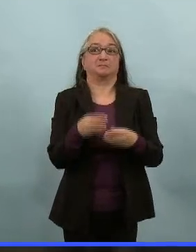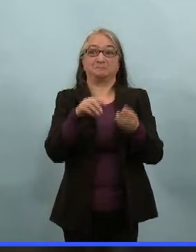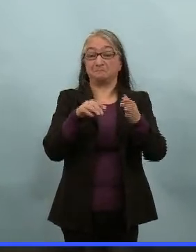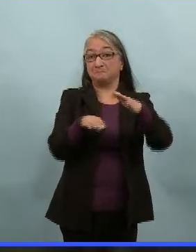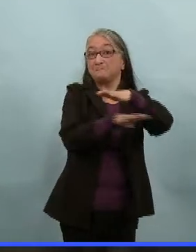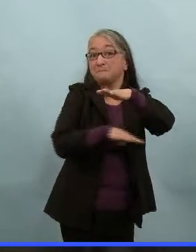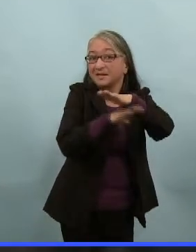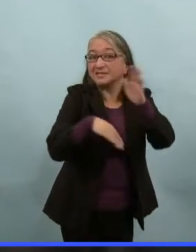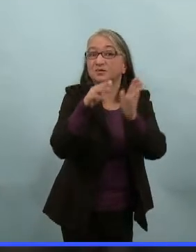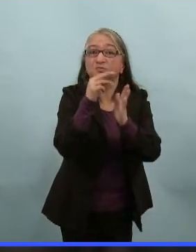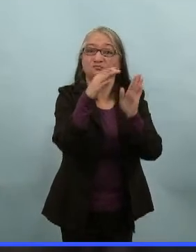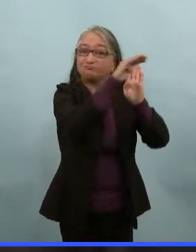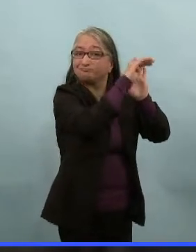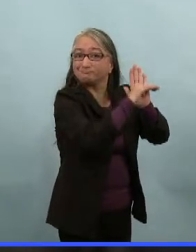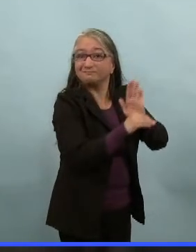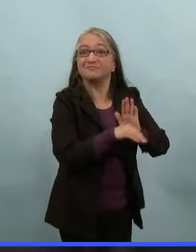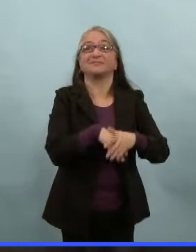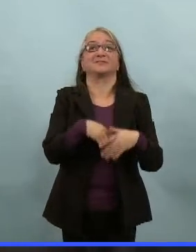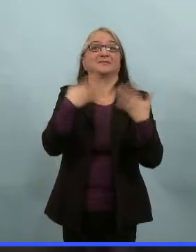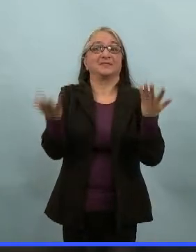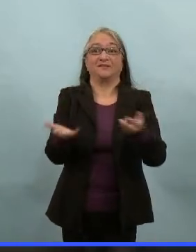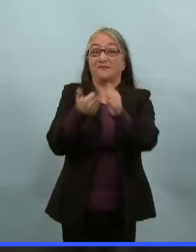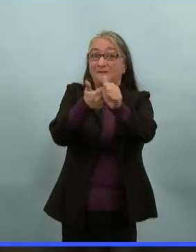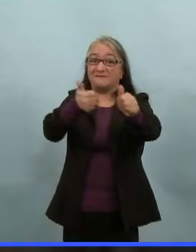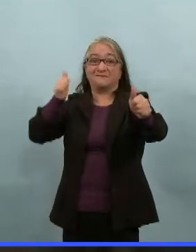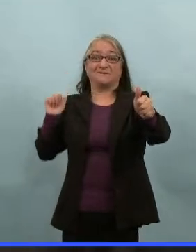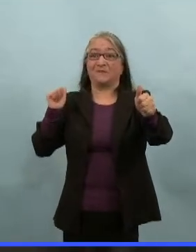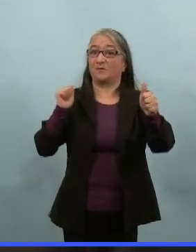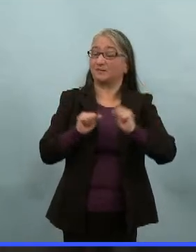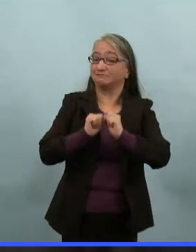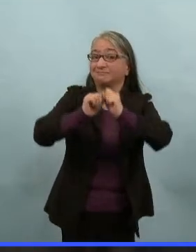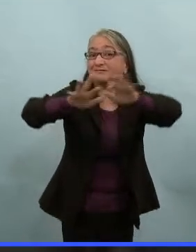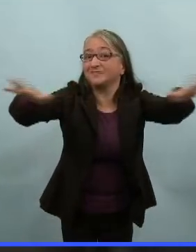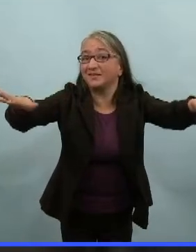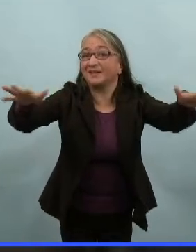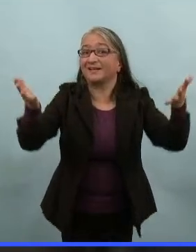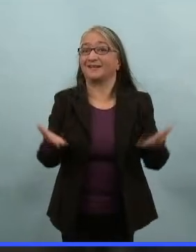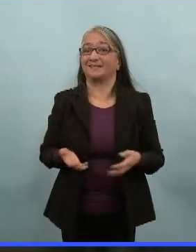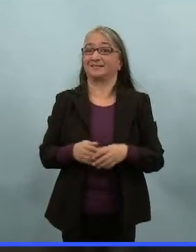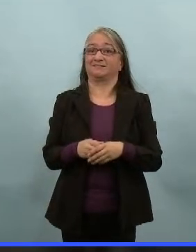to how to prevent an infection from spreading what a case is what a contact is how to manage oneself